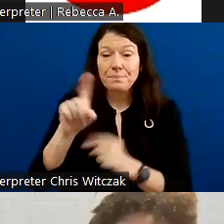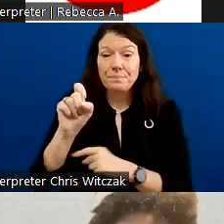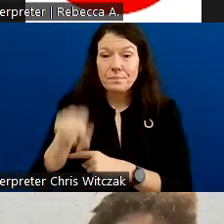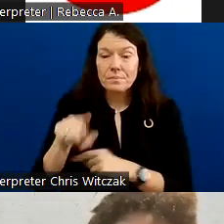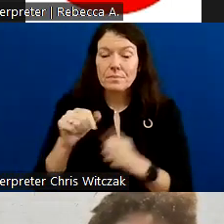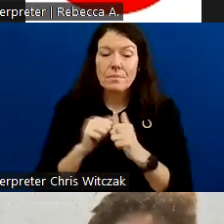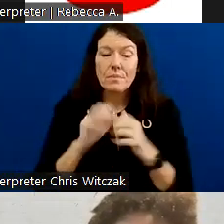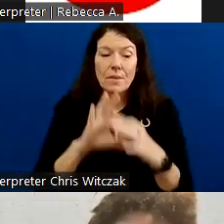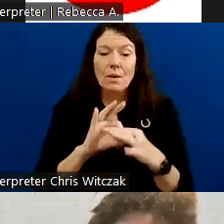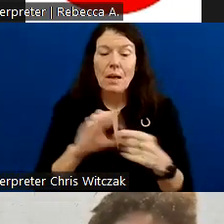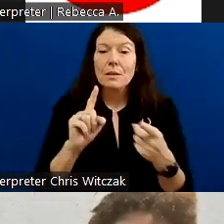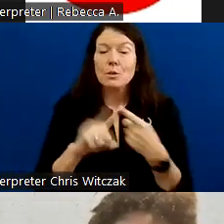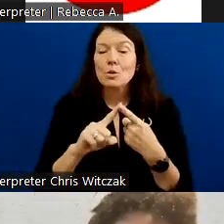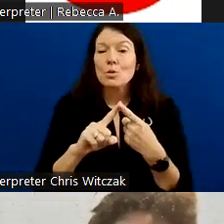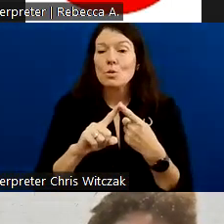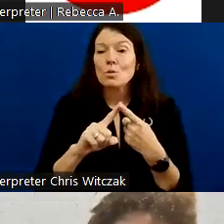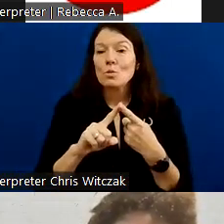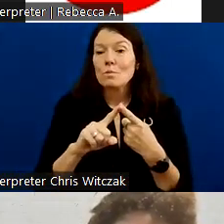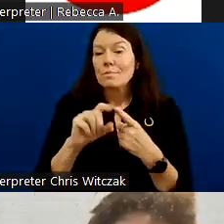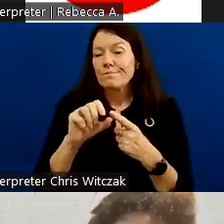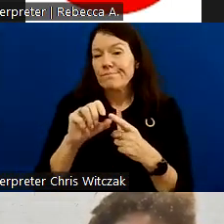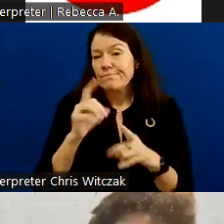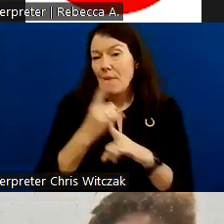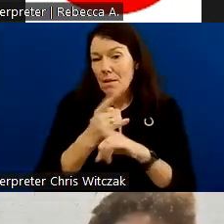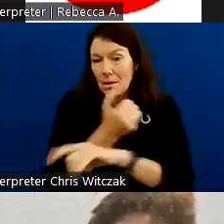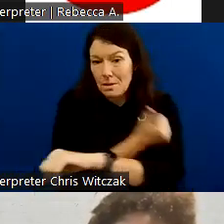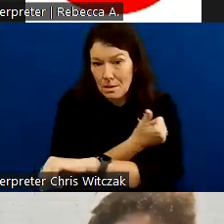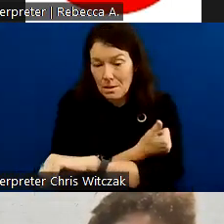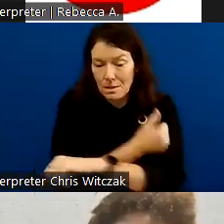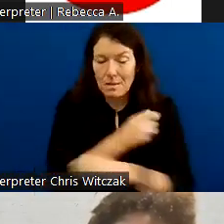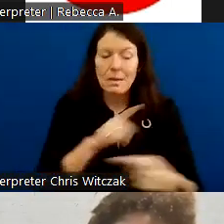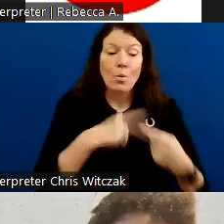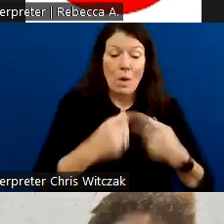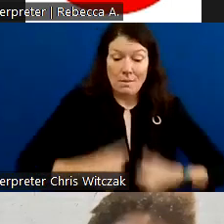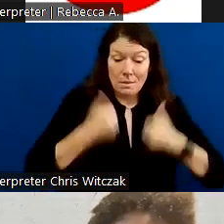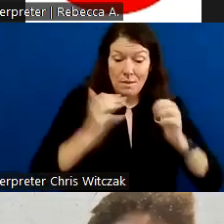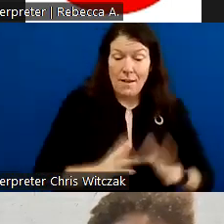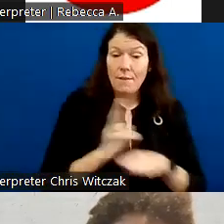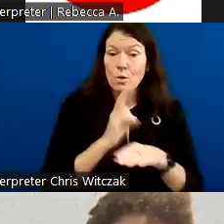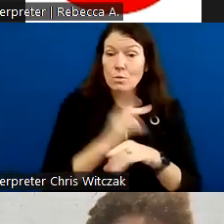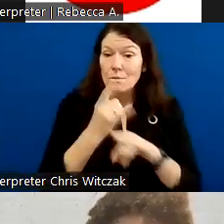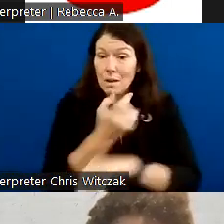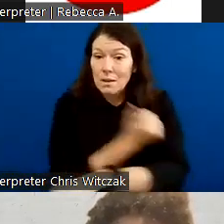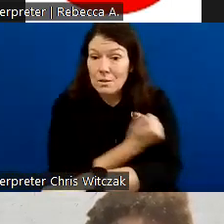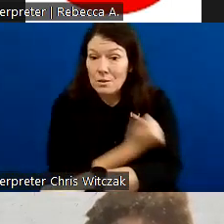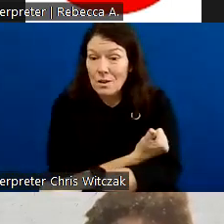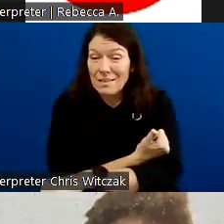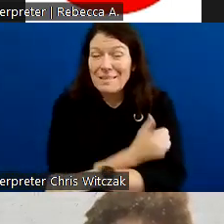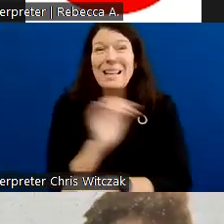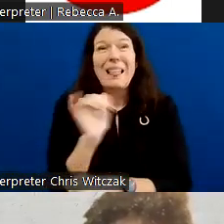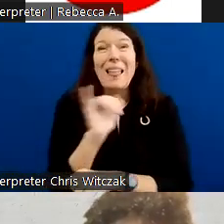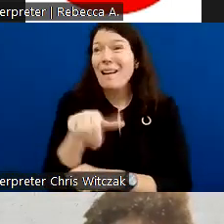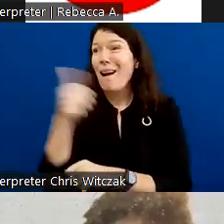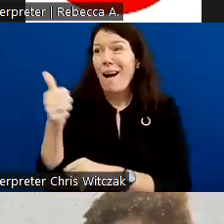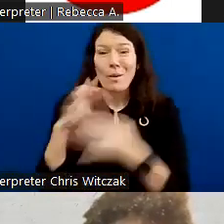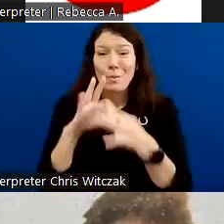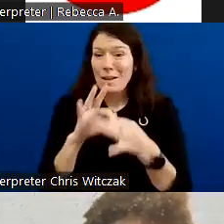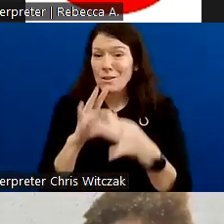substances that when a survivor is using substances really it's like any other relationship that